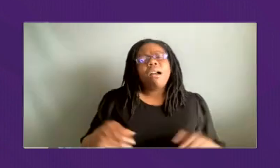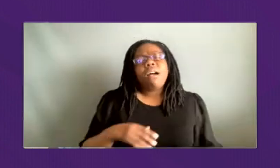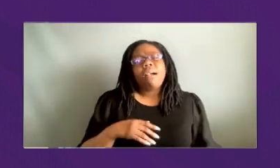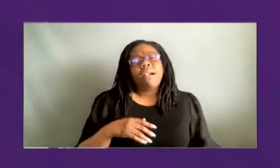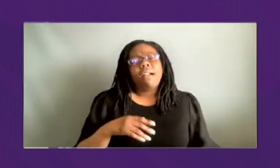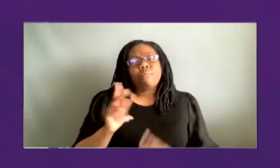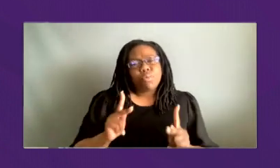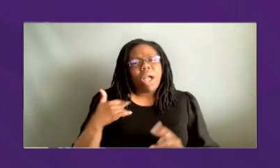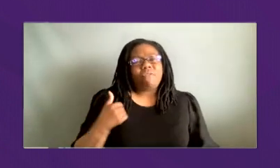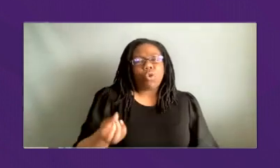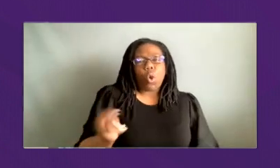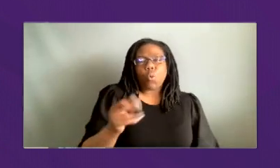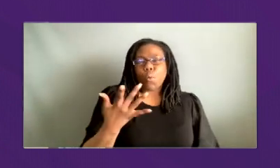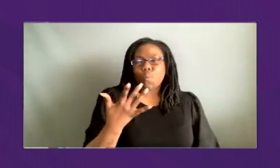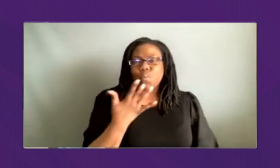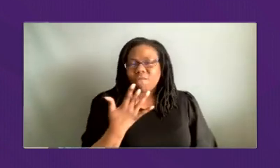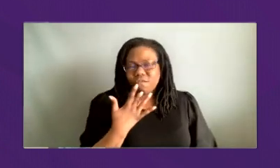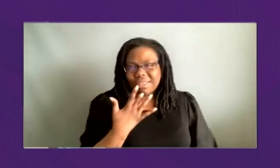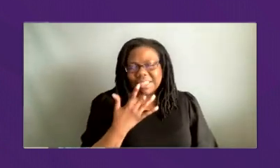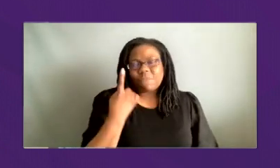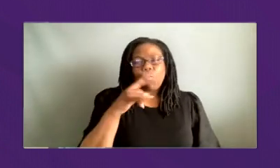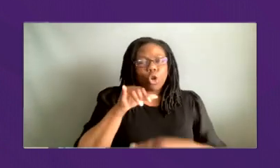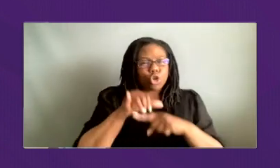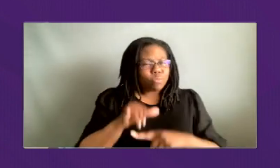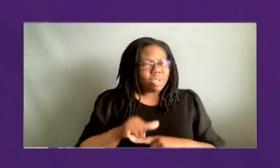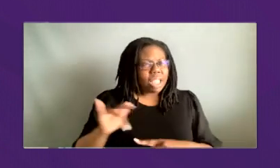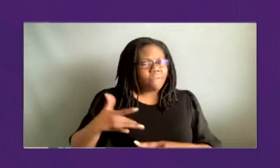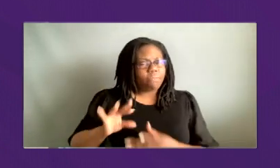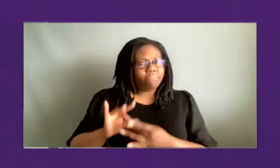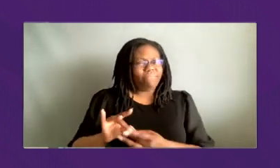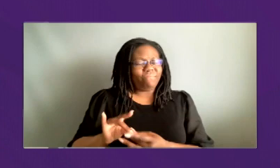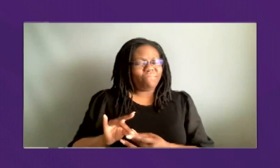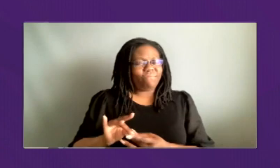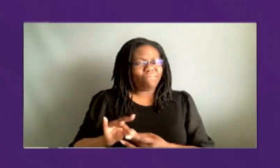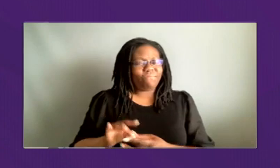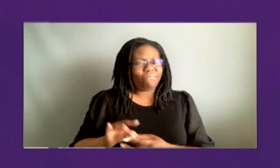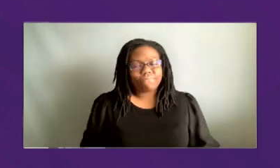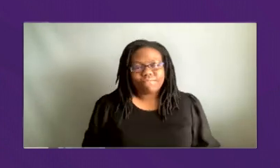they feel that they identify with and is appropriate for them. When I spoke about